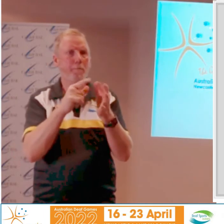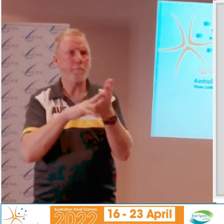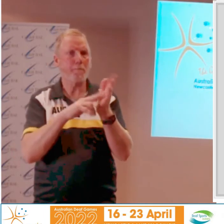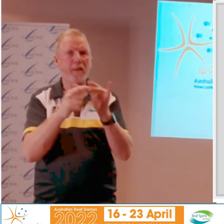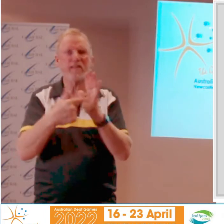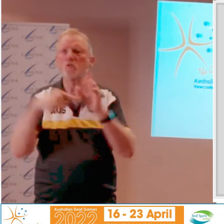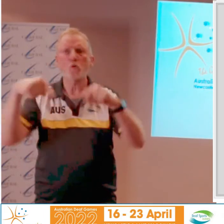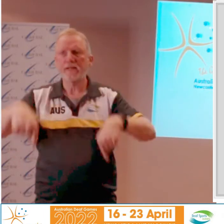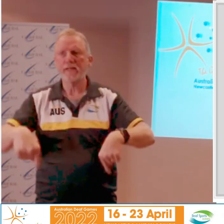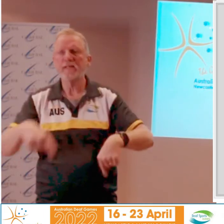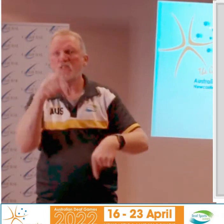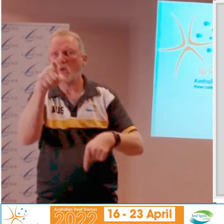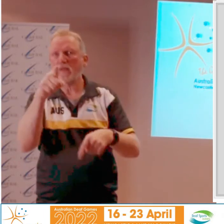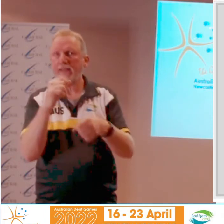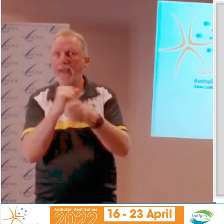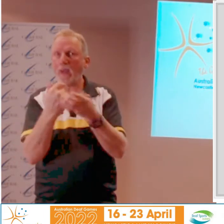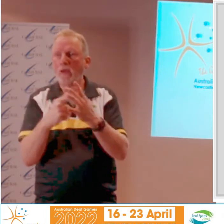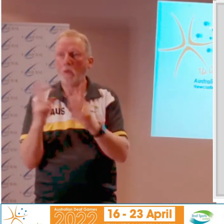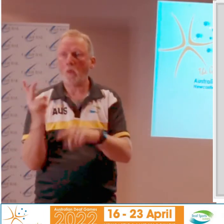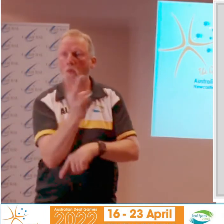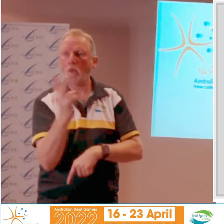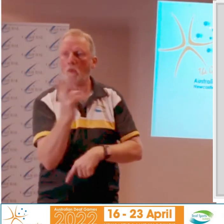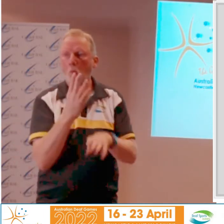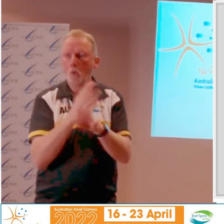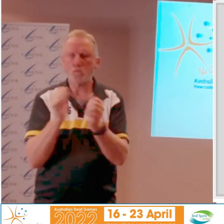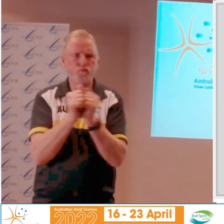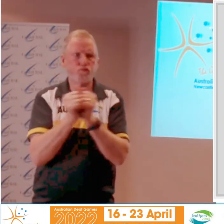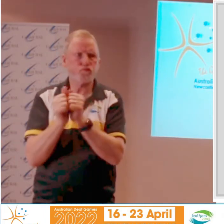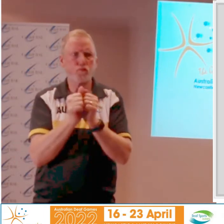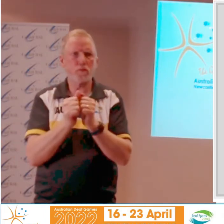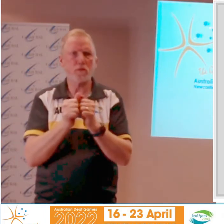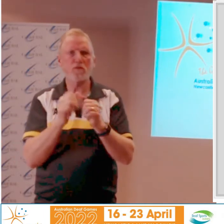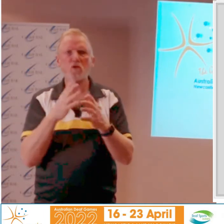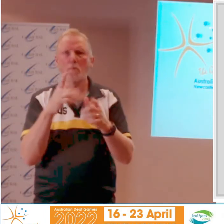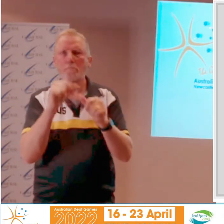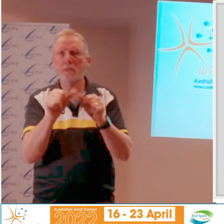uh Sierra Bennett is not here tonight so Garry has been working quite closely